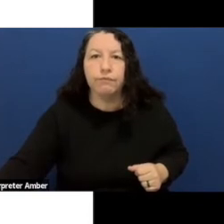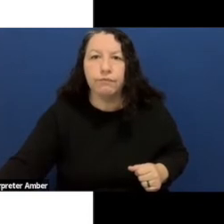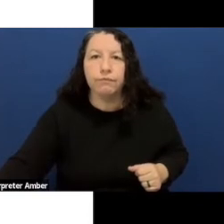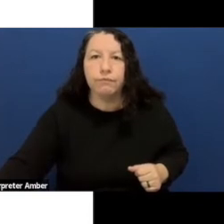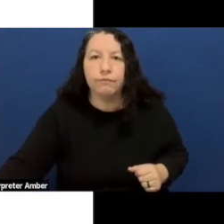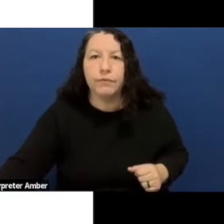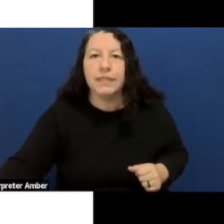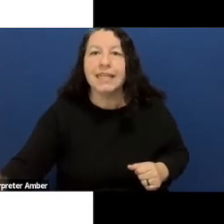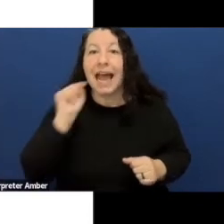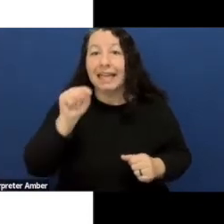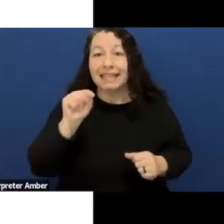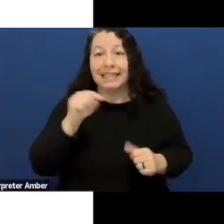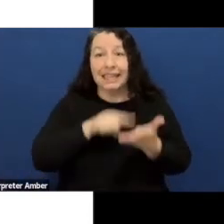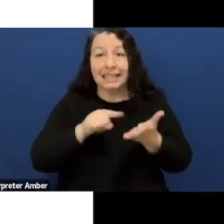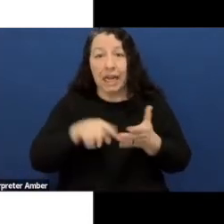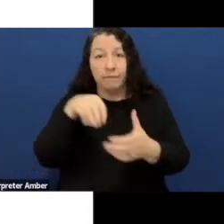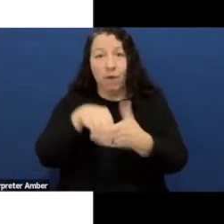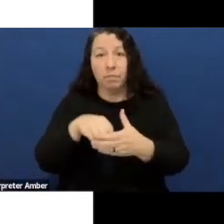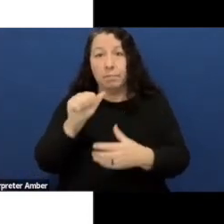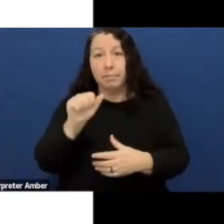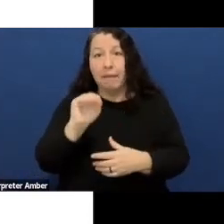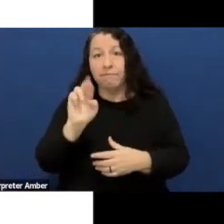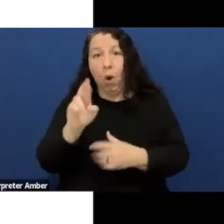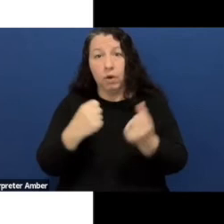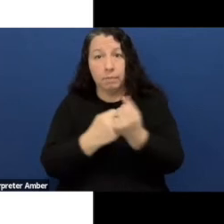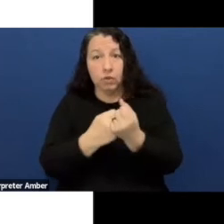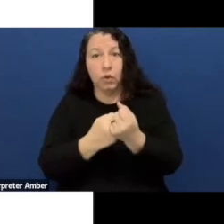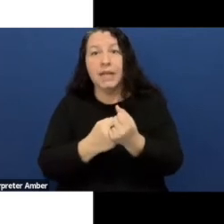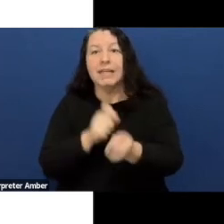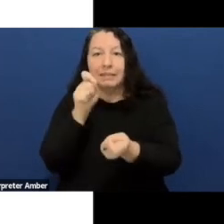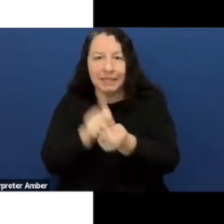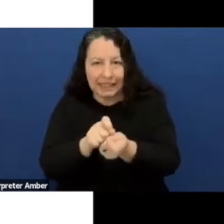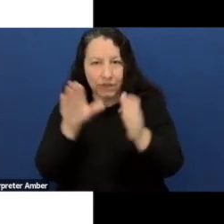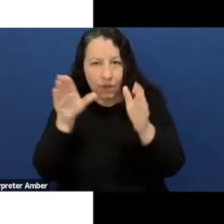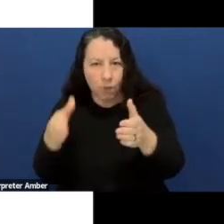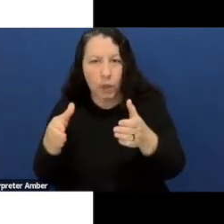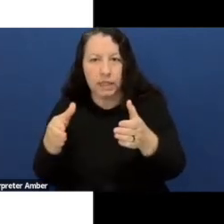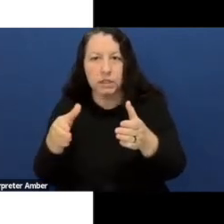of different study sites that you can engage with. And then this is a study that I'm involved